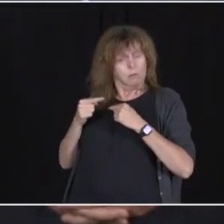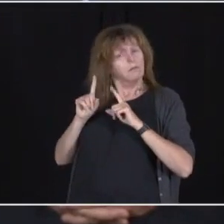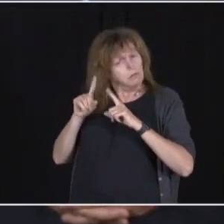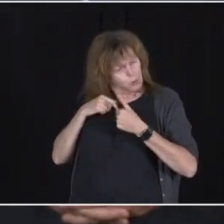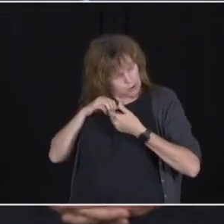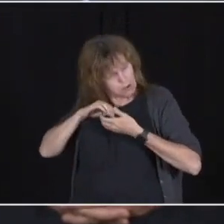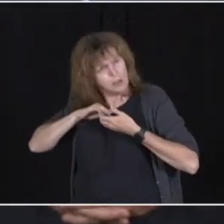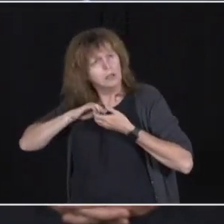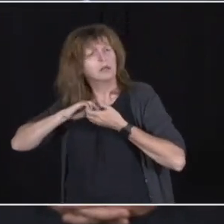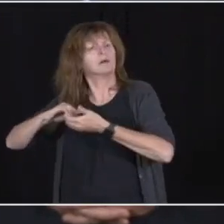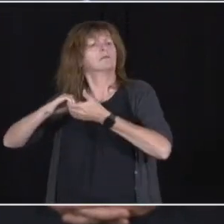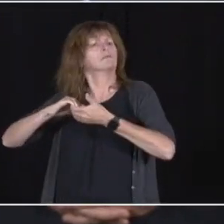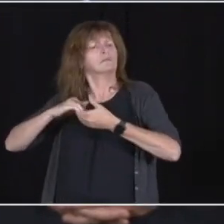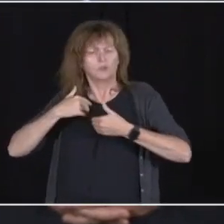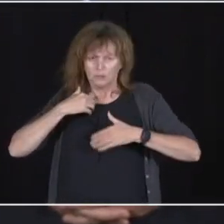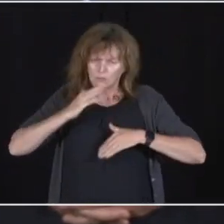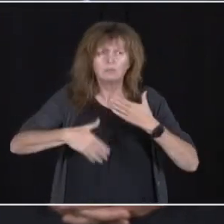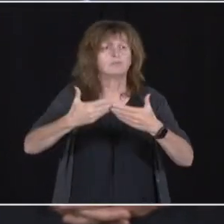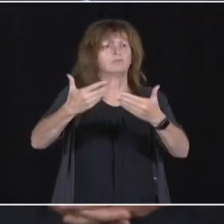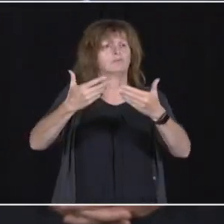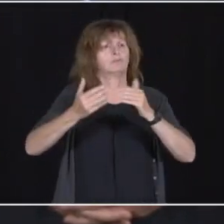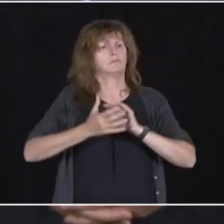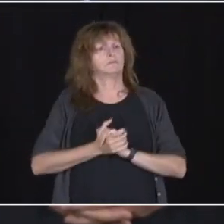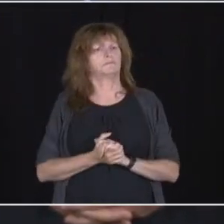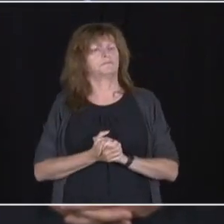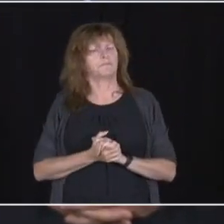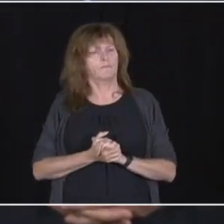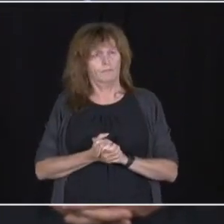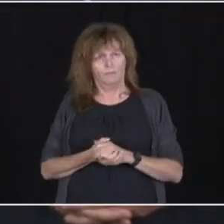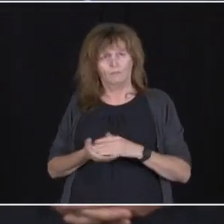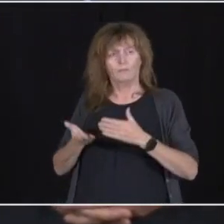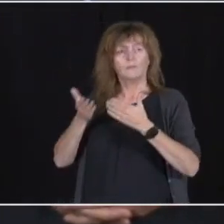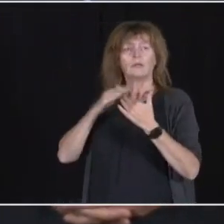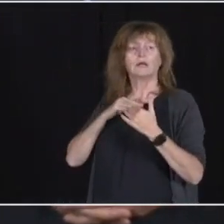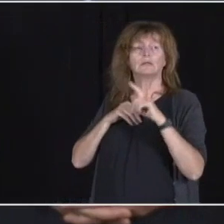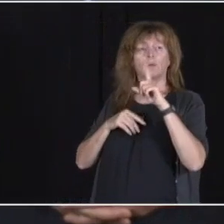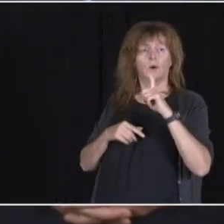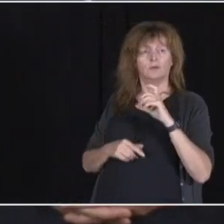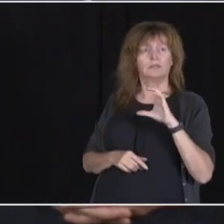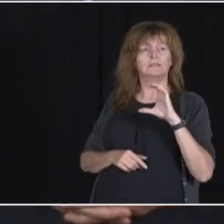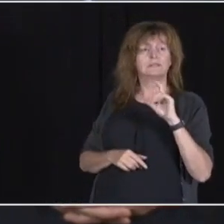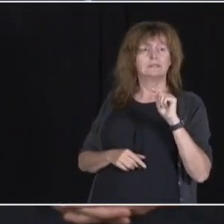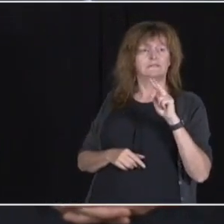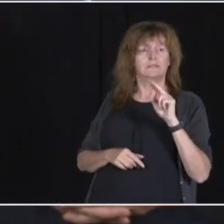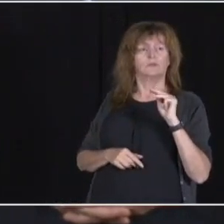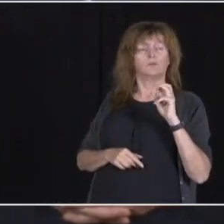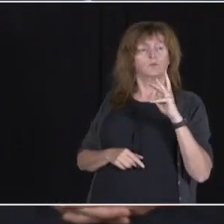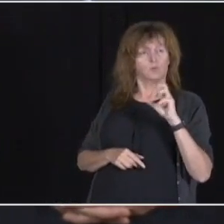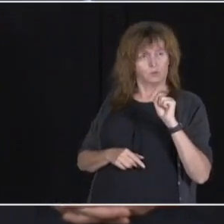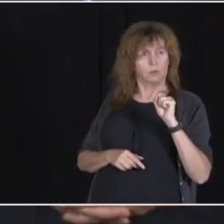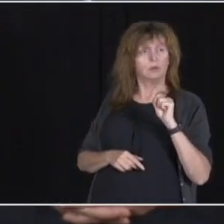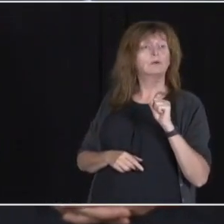But you get into politics, you are a part of 18 and you move forward as a team and that is what we are doing.